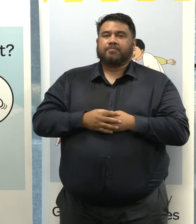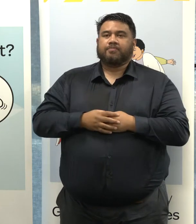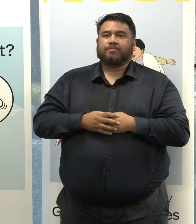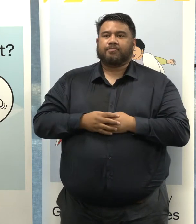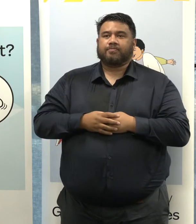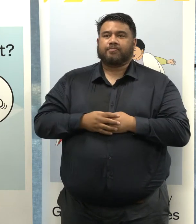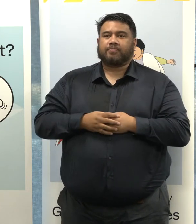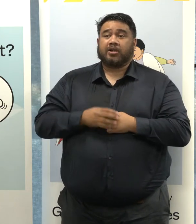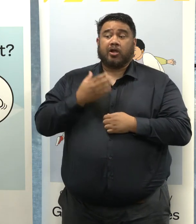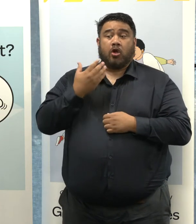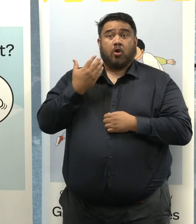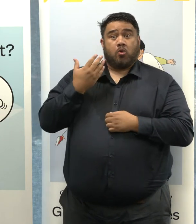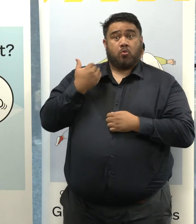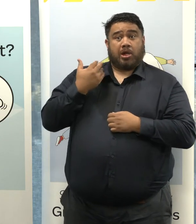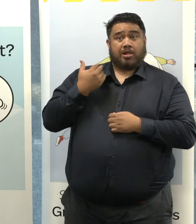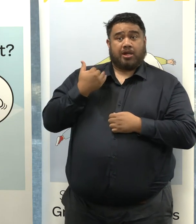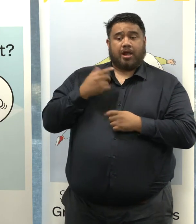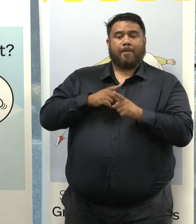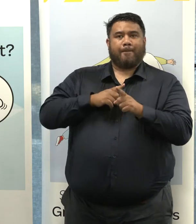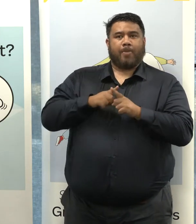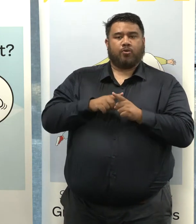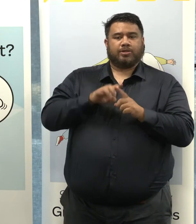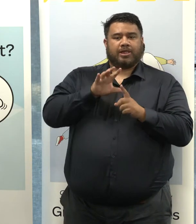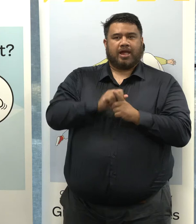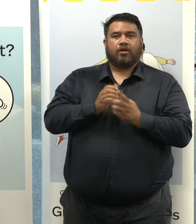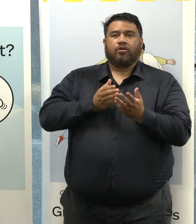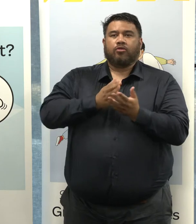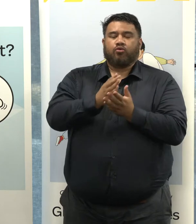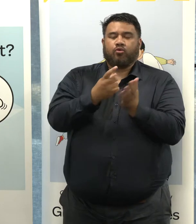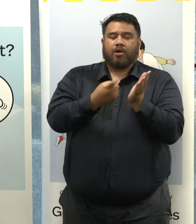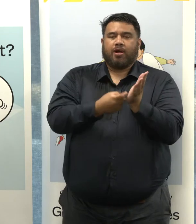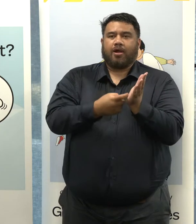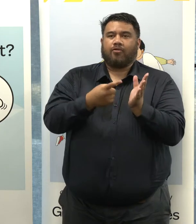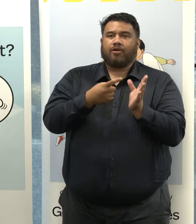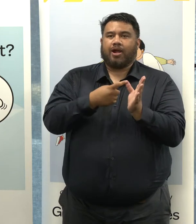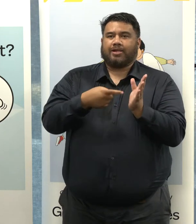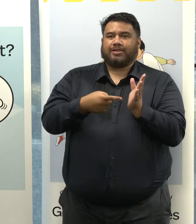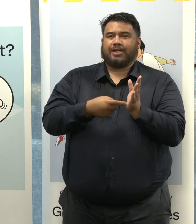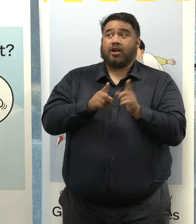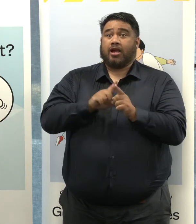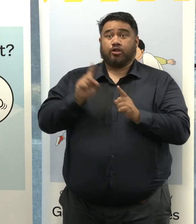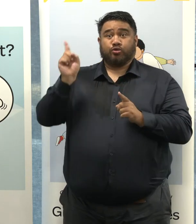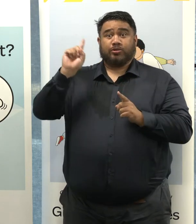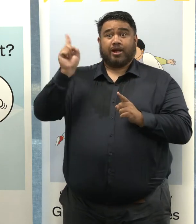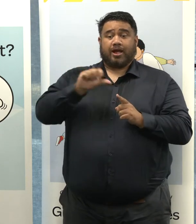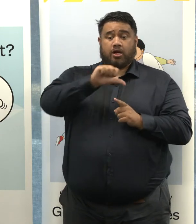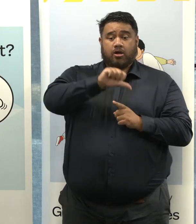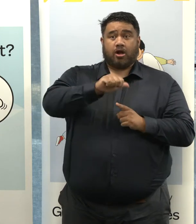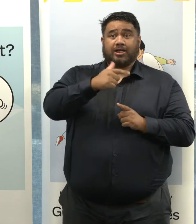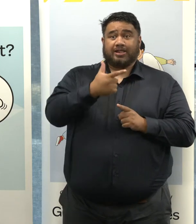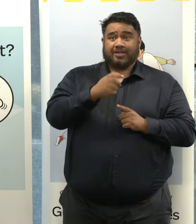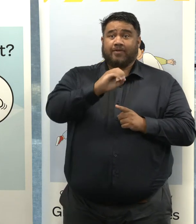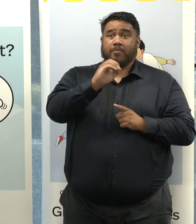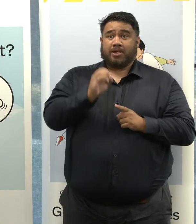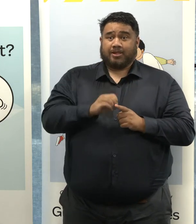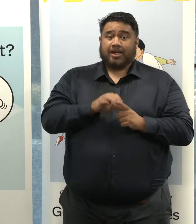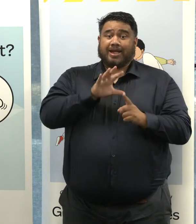diagnosed with PCR tests. The vast majority of results in